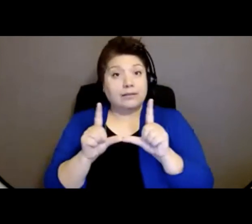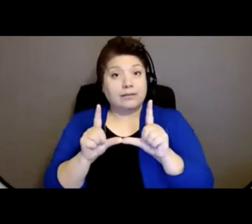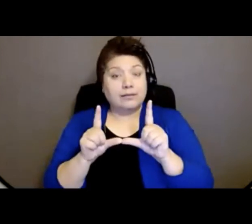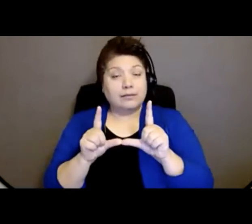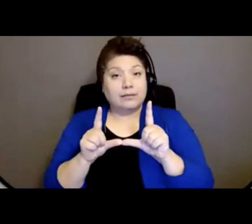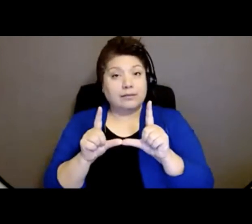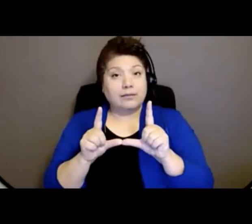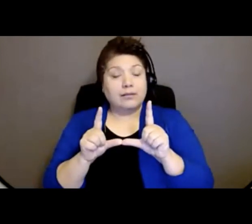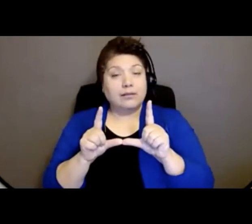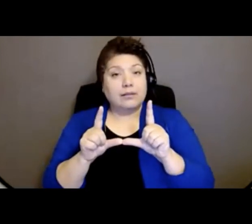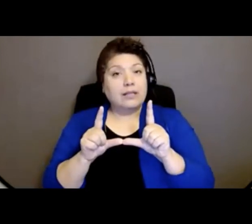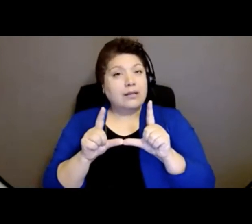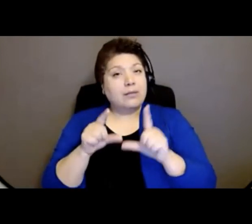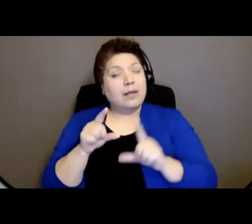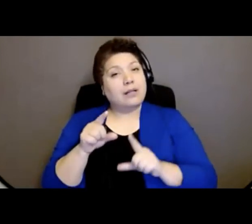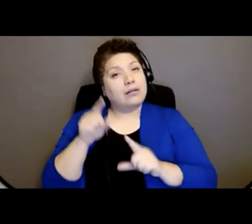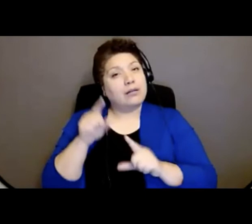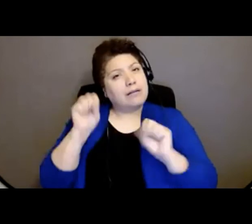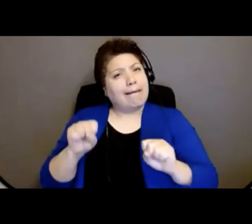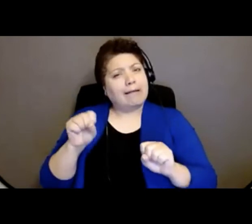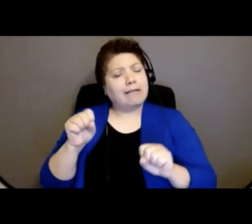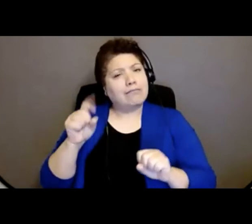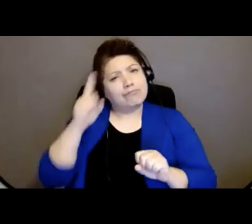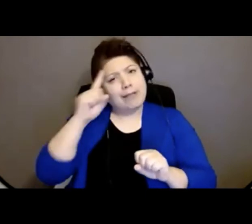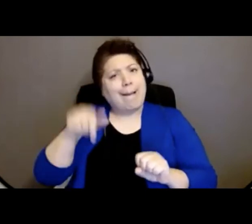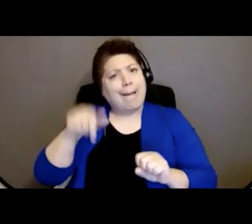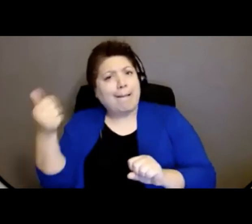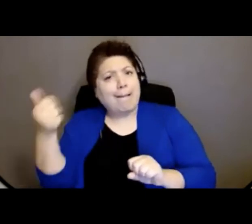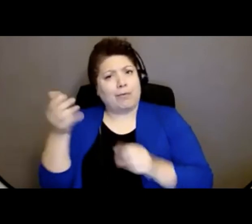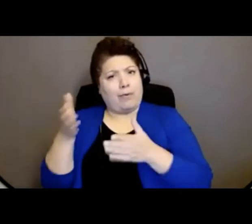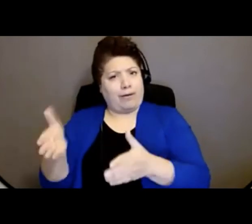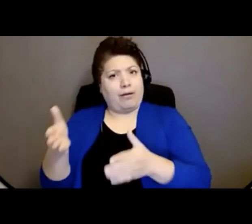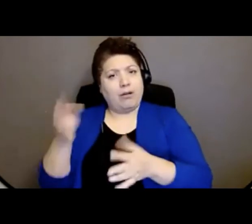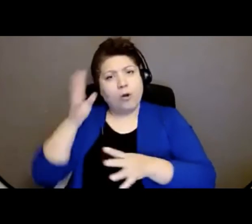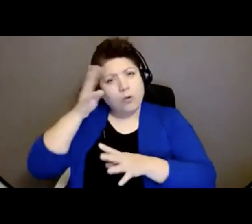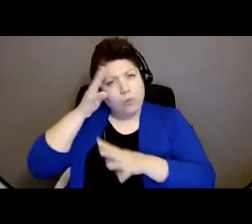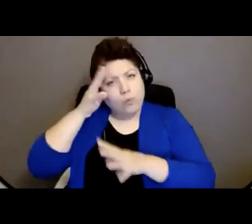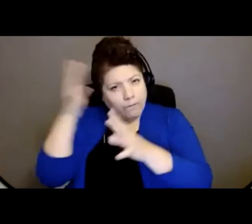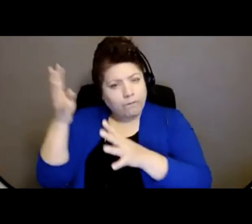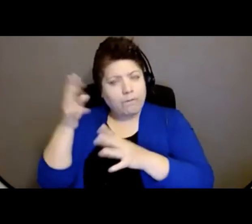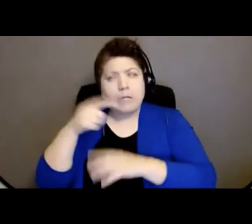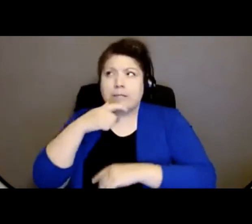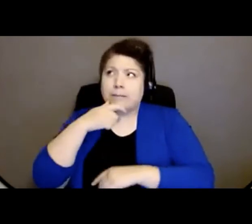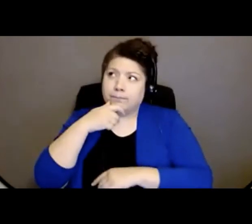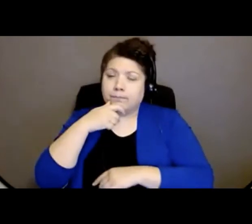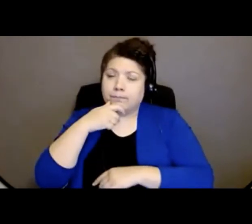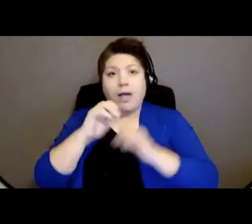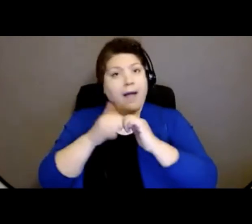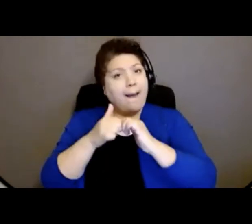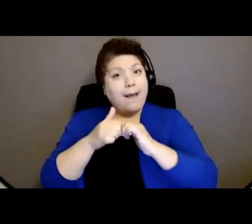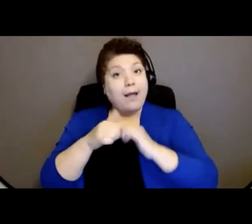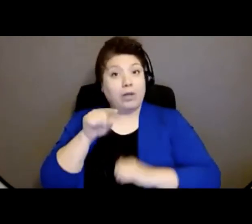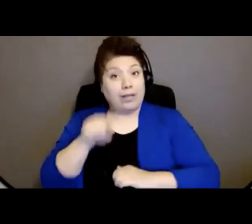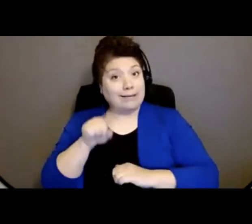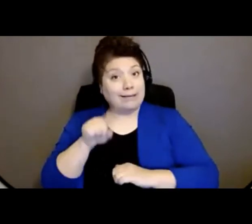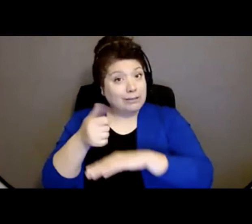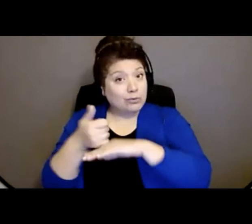WE CAN THINK CREATIVELY ABOUT HOW TRANSPORTATION, DIFFERENT MODES OF TRANSPORTATION